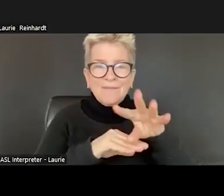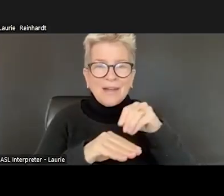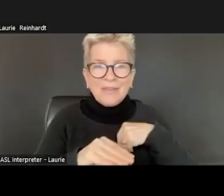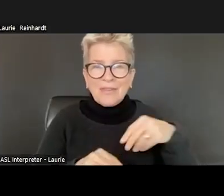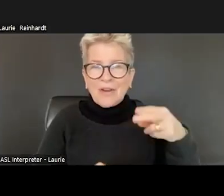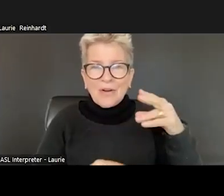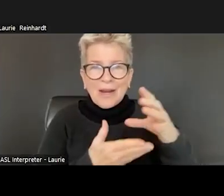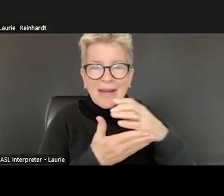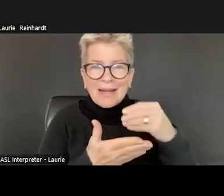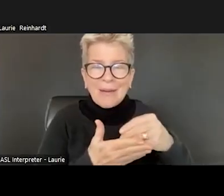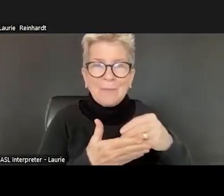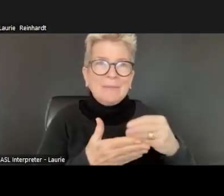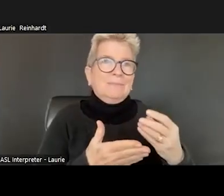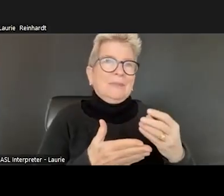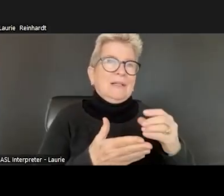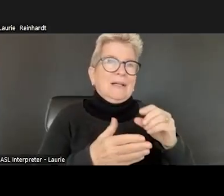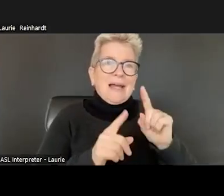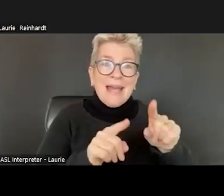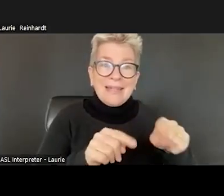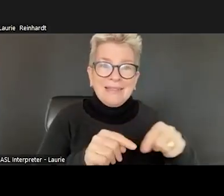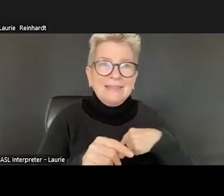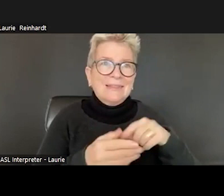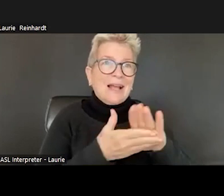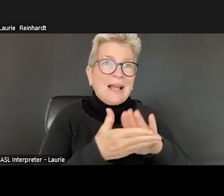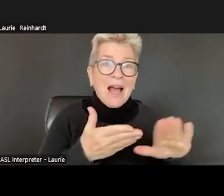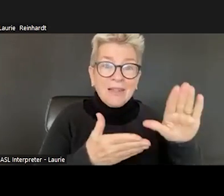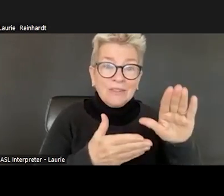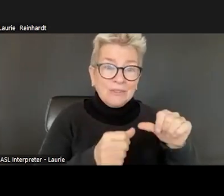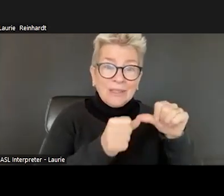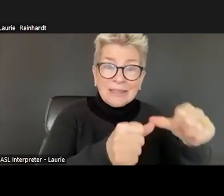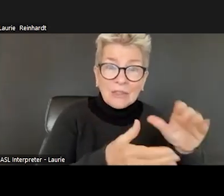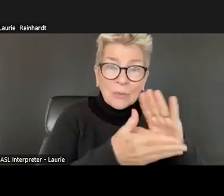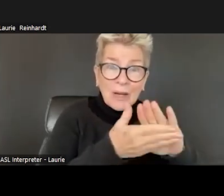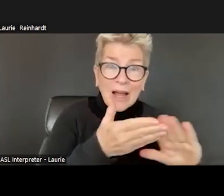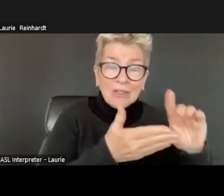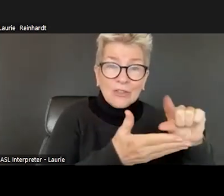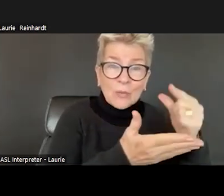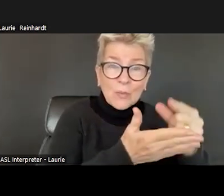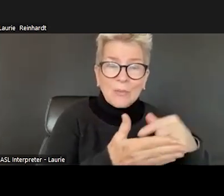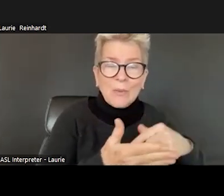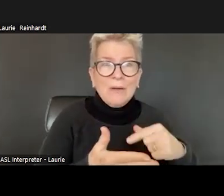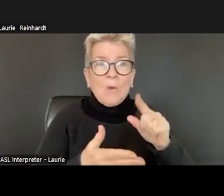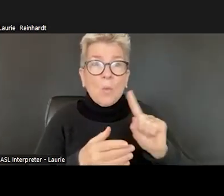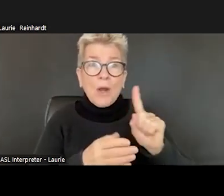college completion - so where students go to school part-time versus full-time, instate versus